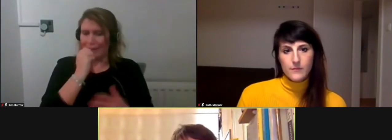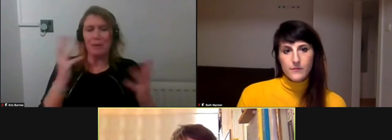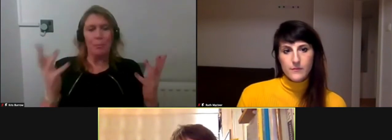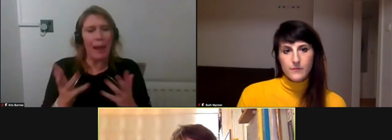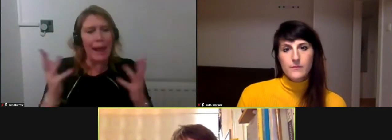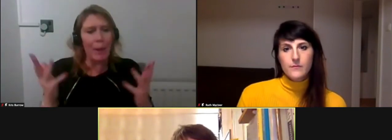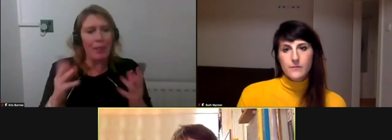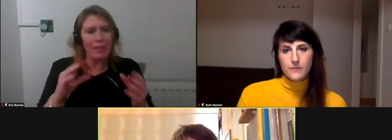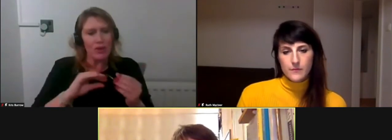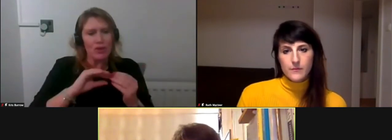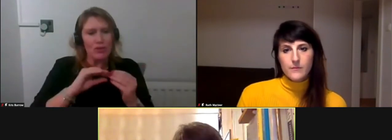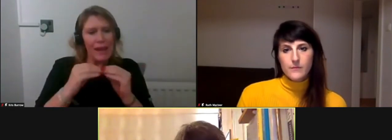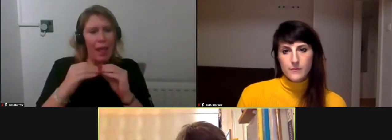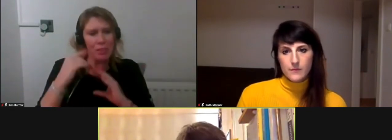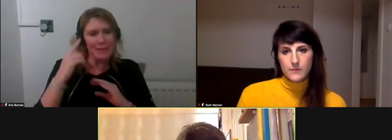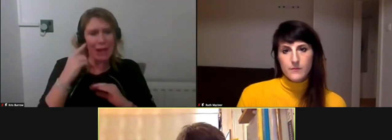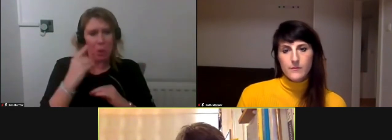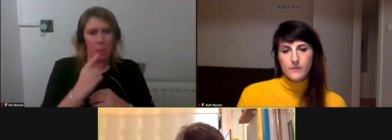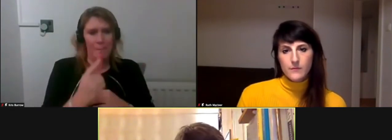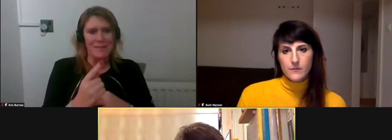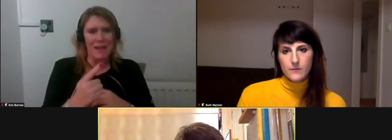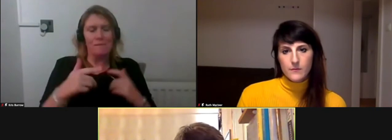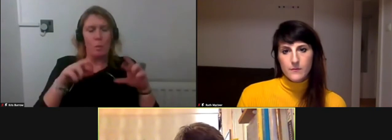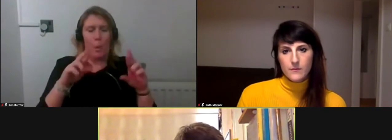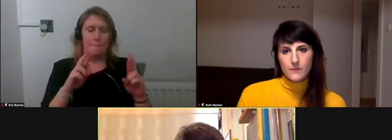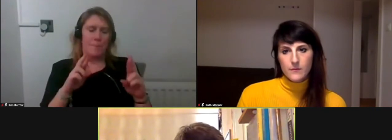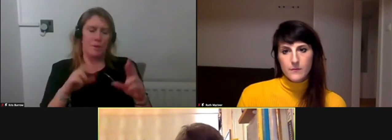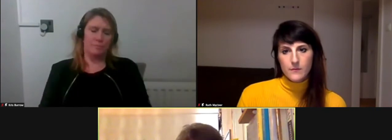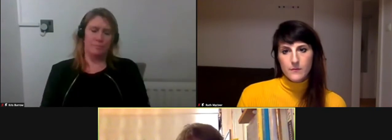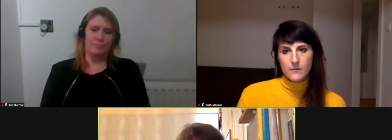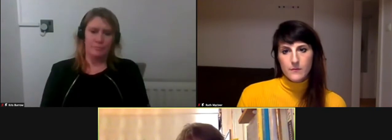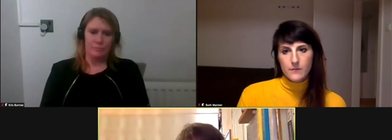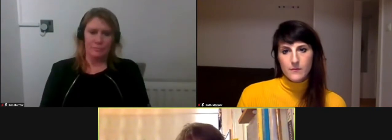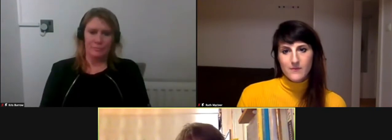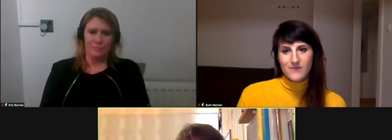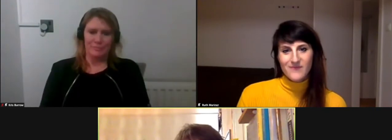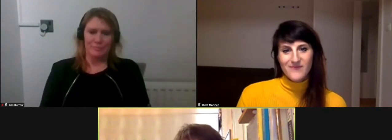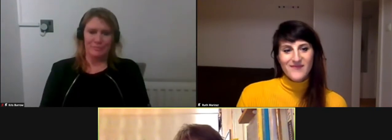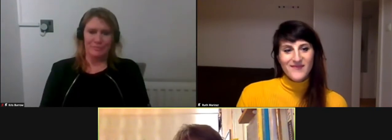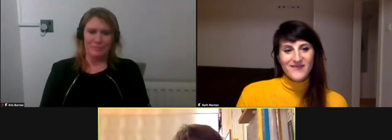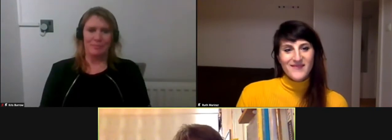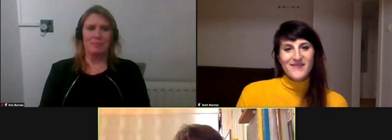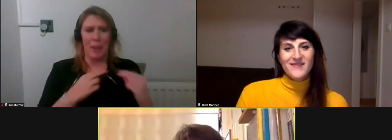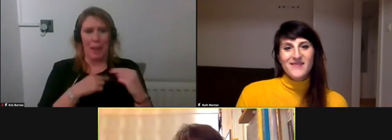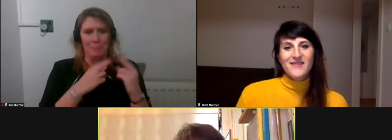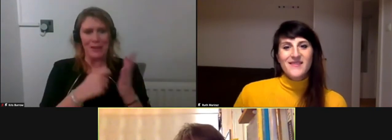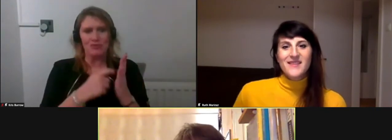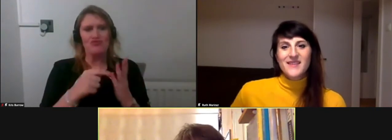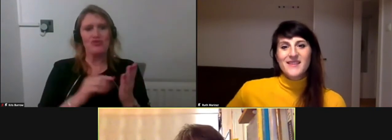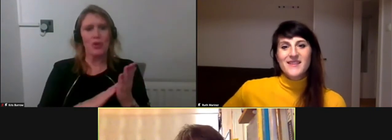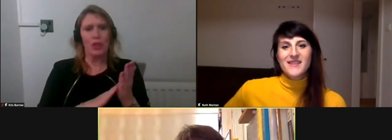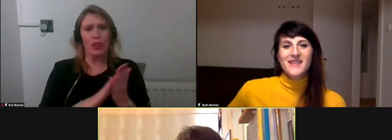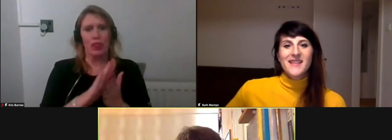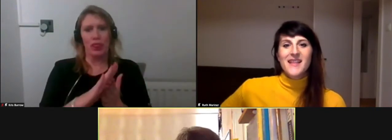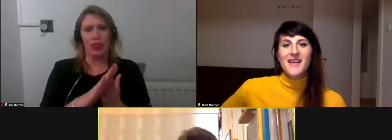the sounds themselves. Yes, okay. I'll hand back to Ruth now, the other Ruth, thank you.